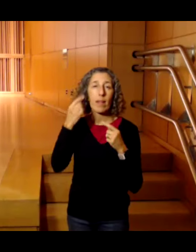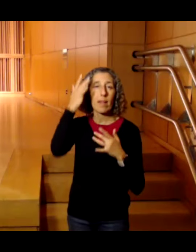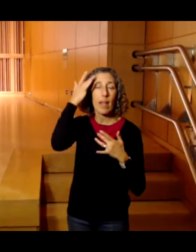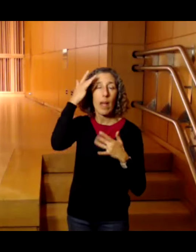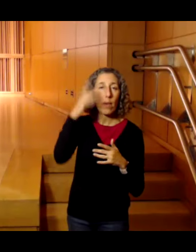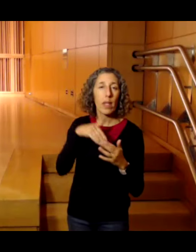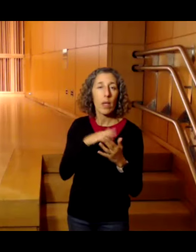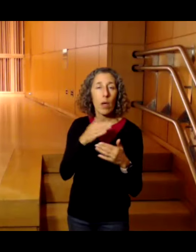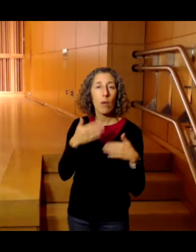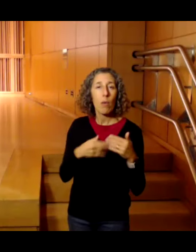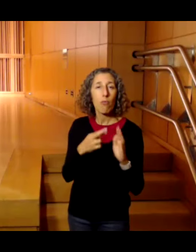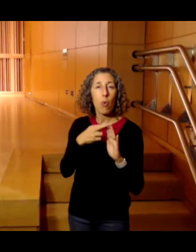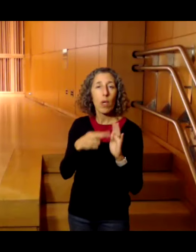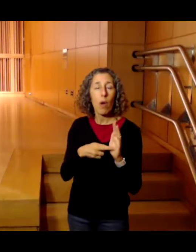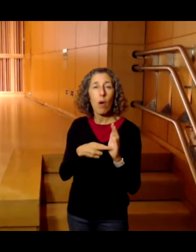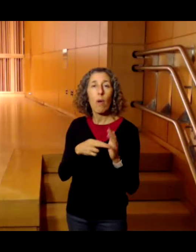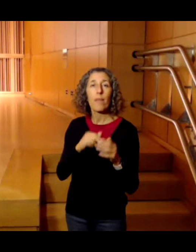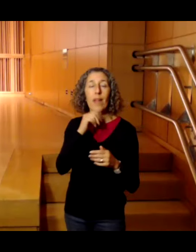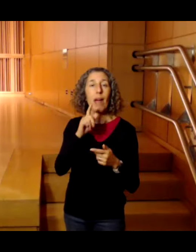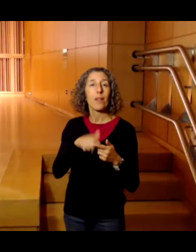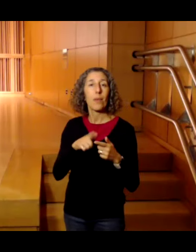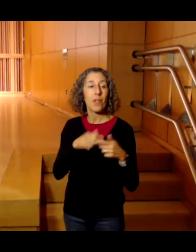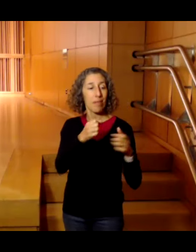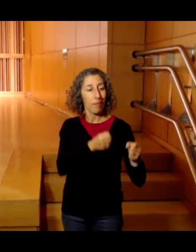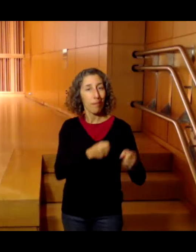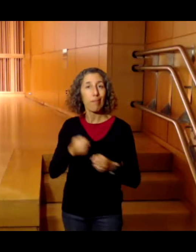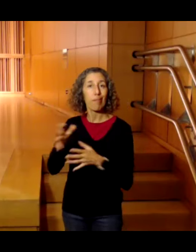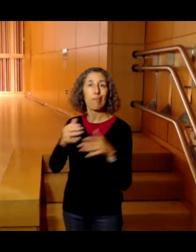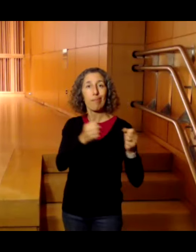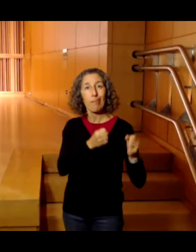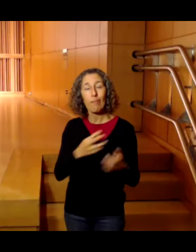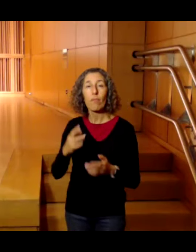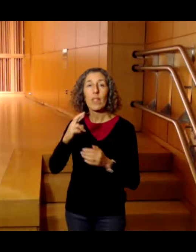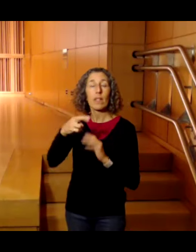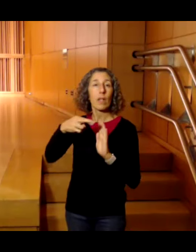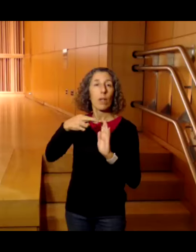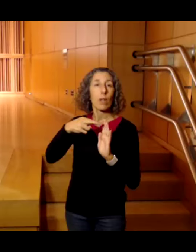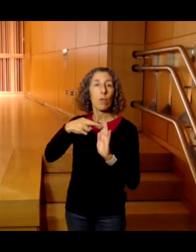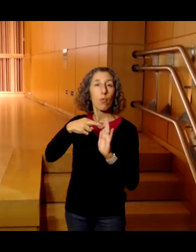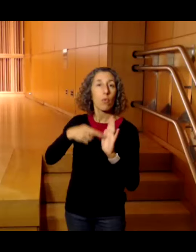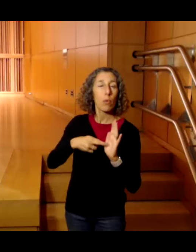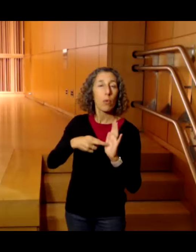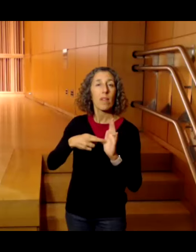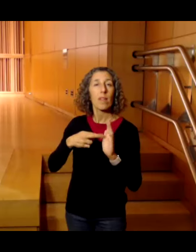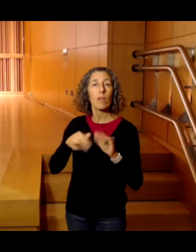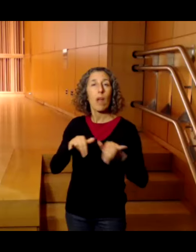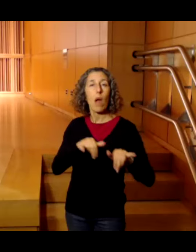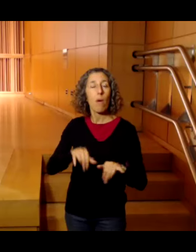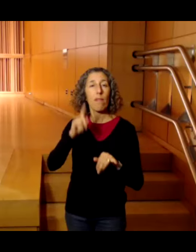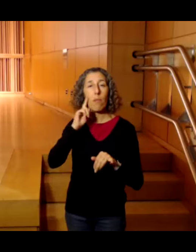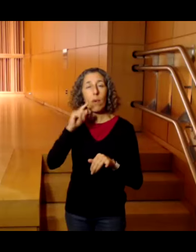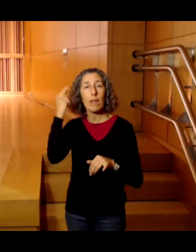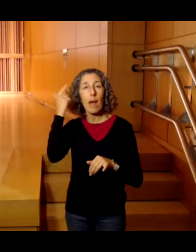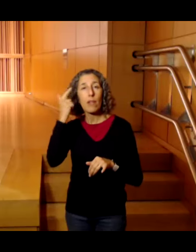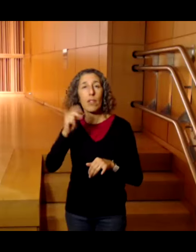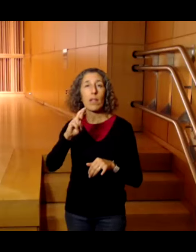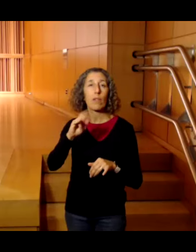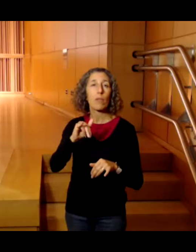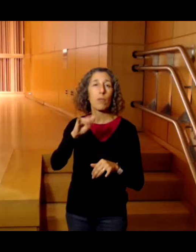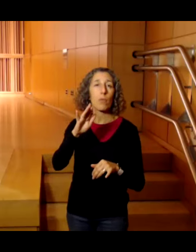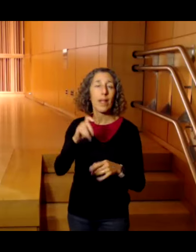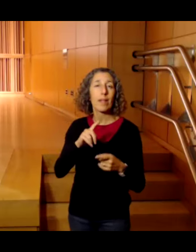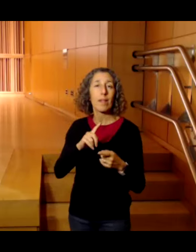Repurpose and reproduce. the normative logics of race and other identity markers, in spite of our best aims to undo their war.